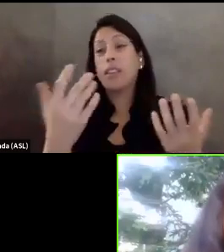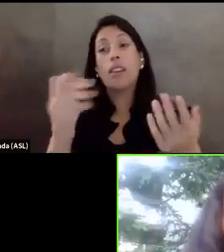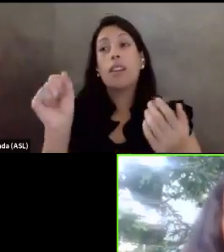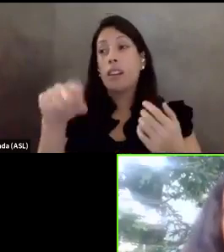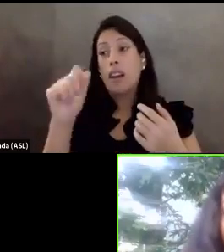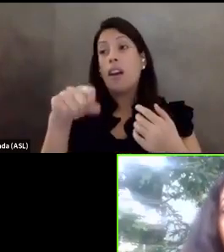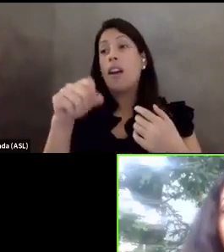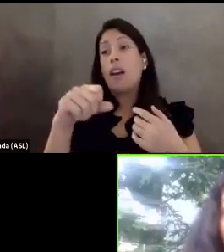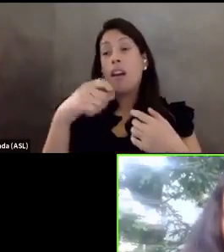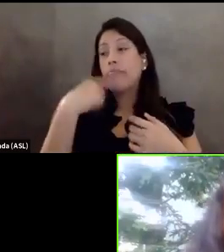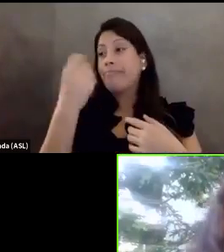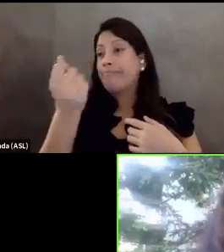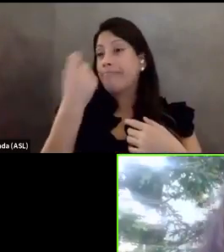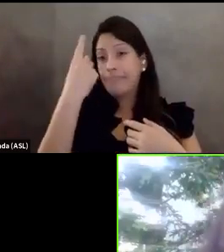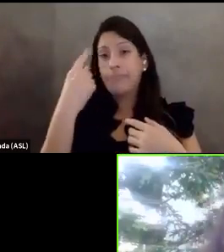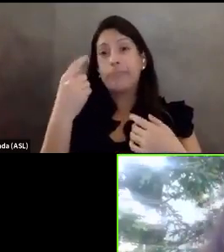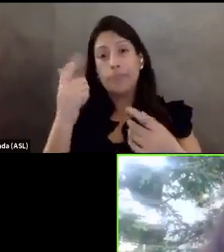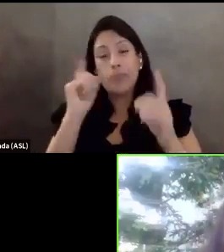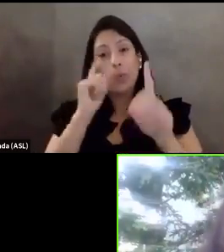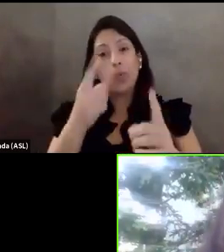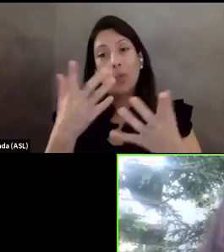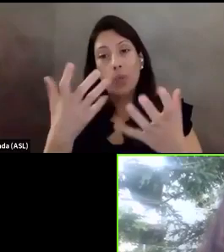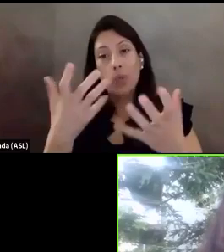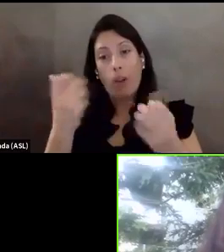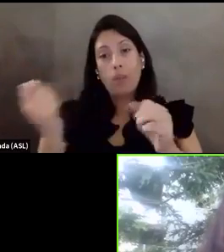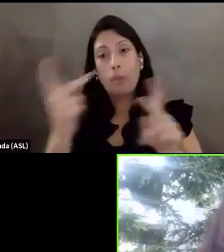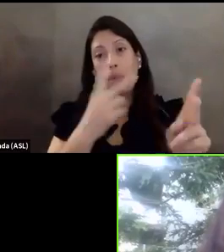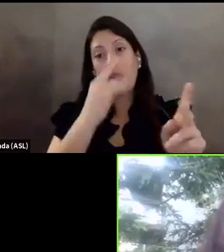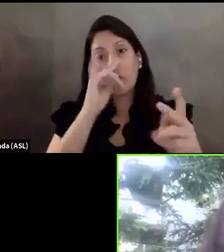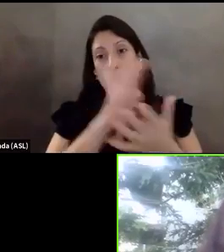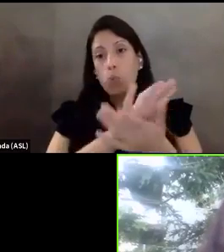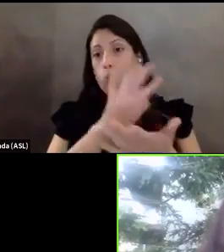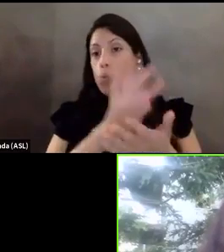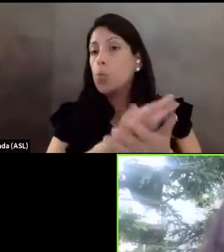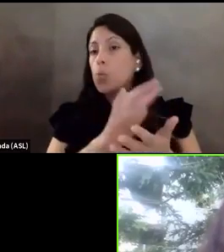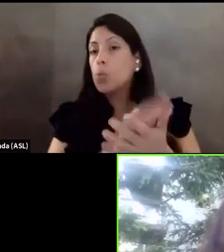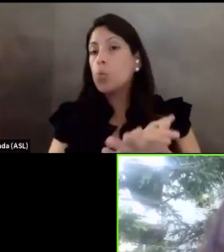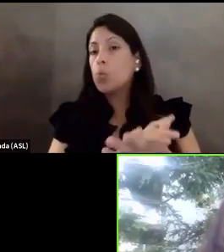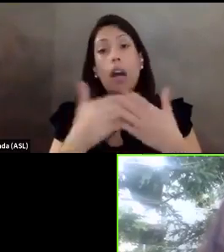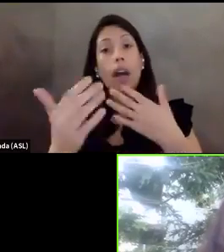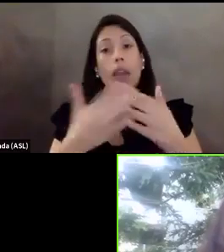kids back in school for either a hybrid model or in person learning, and I think